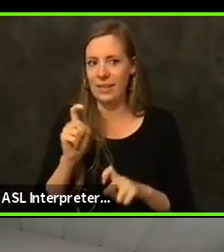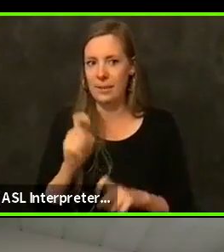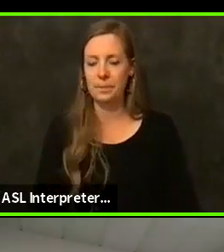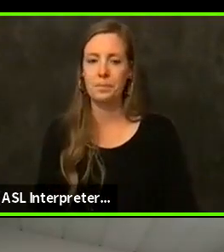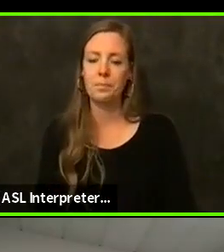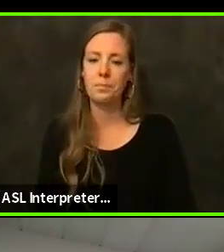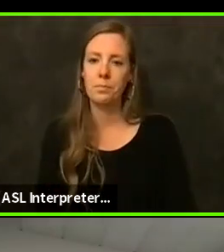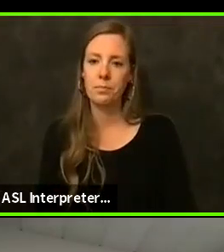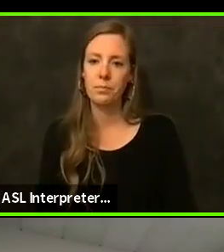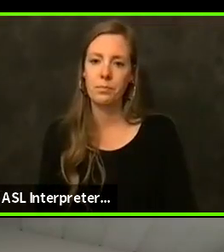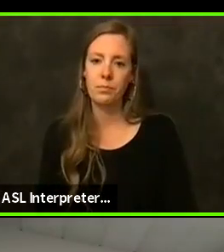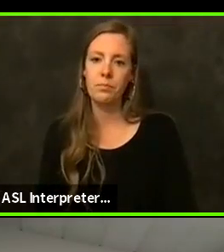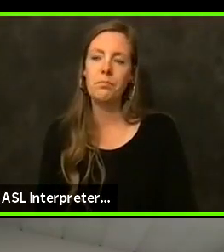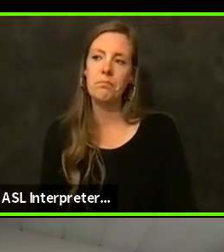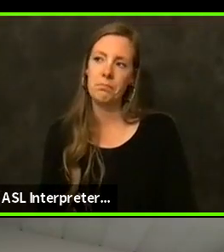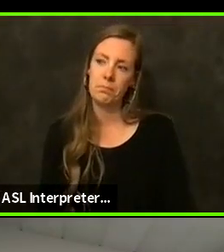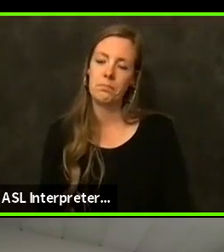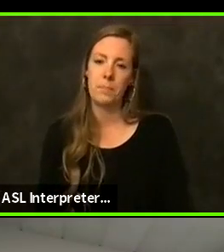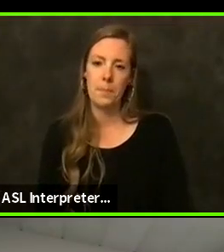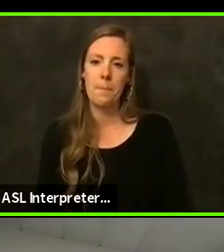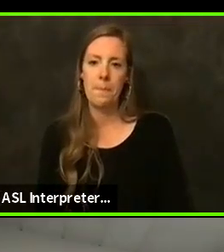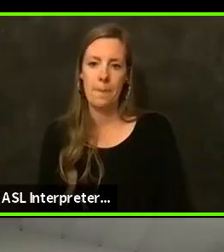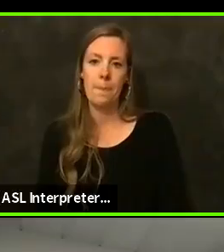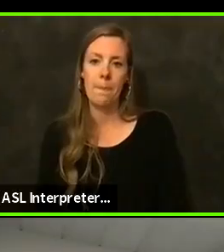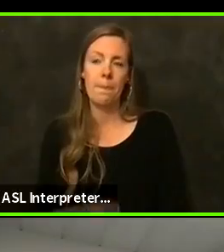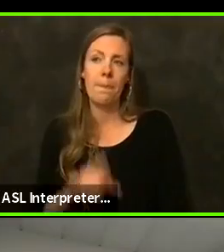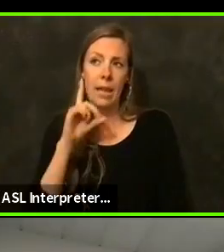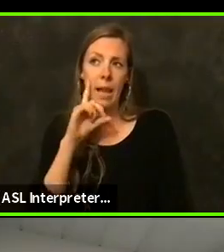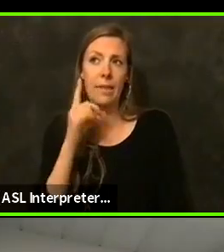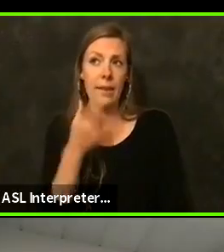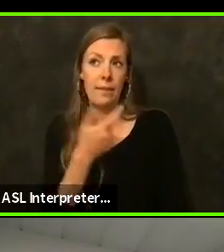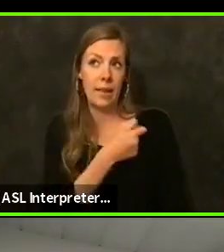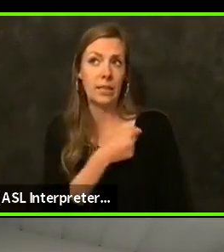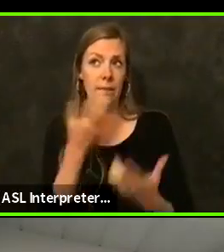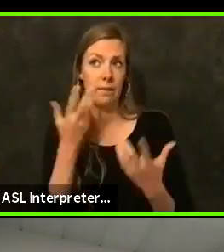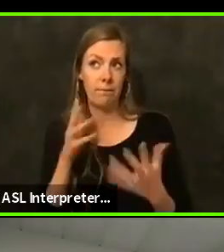Well, you know, I think even after vaccination, people can get covered